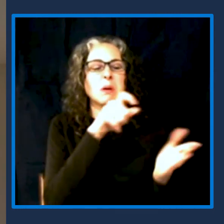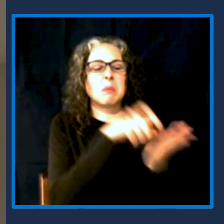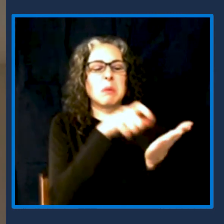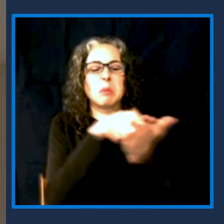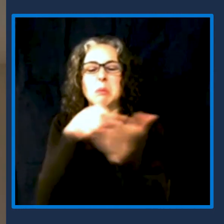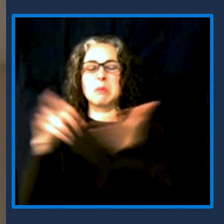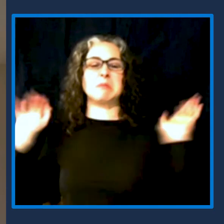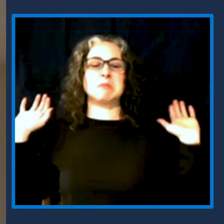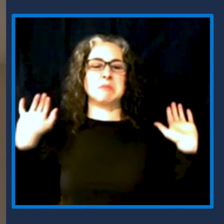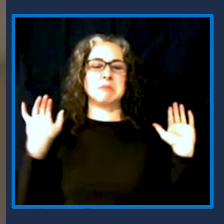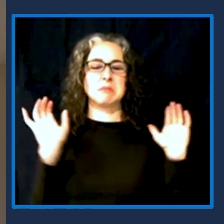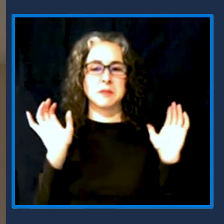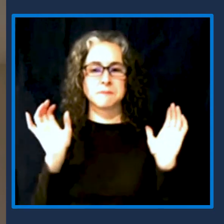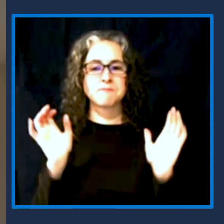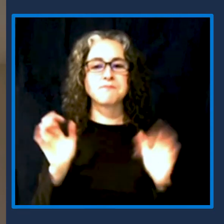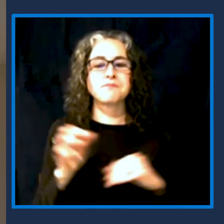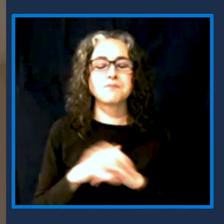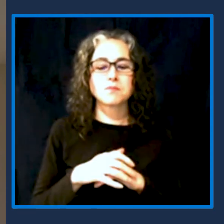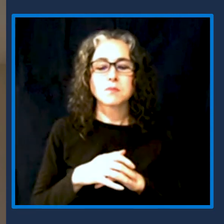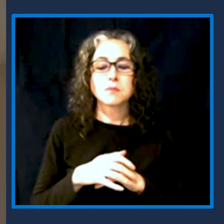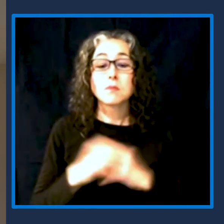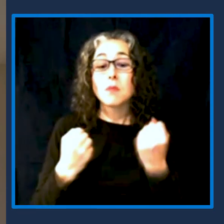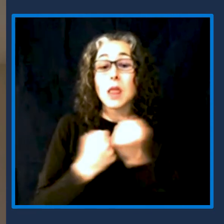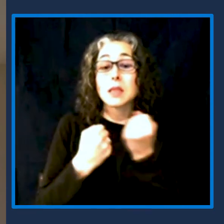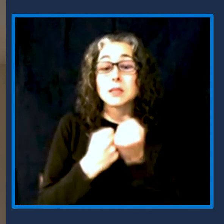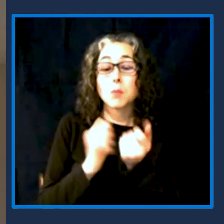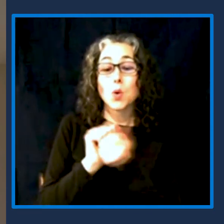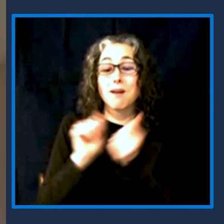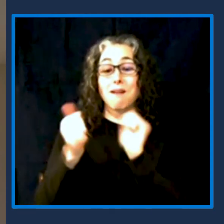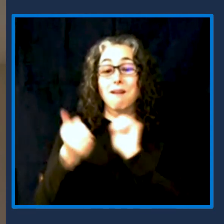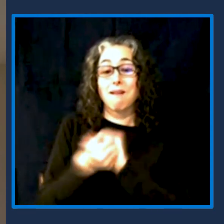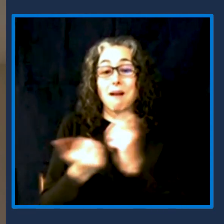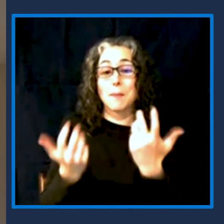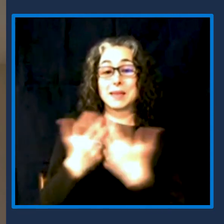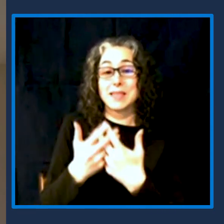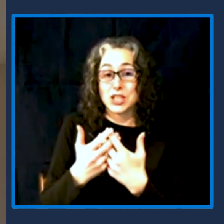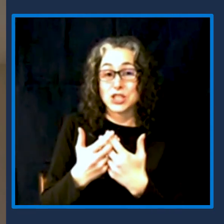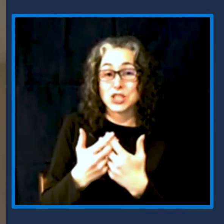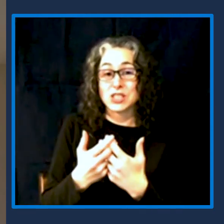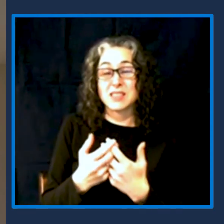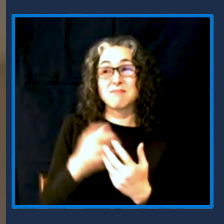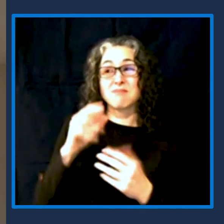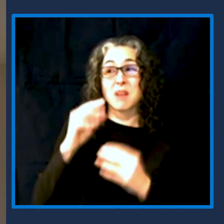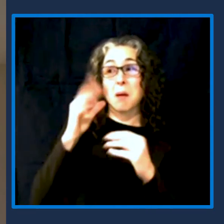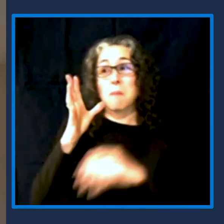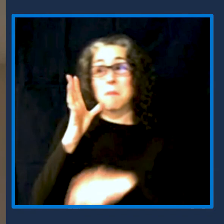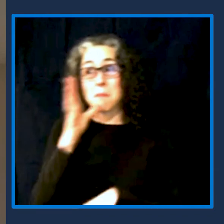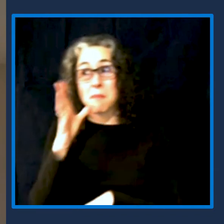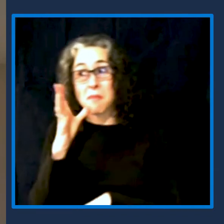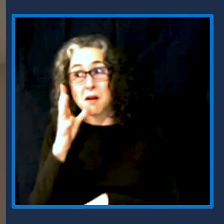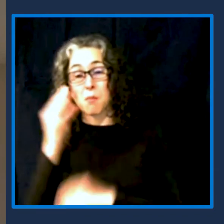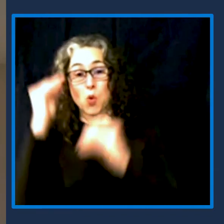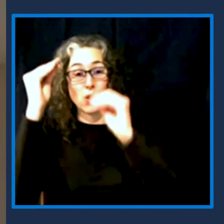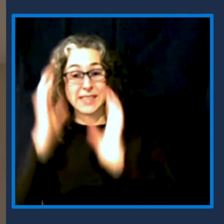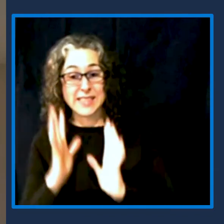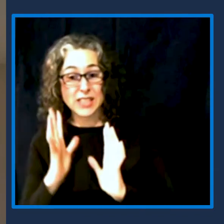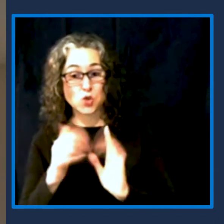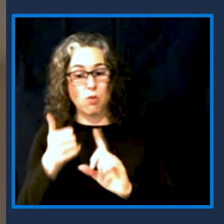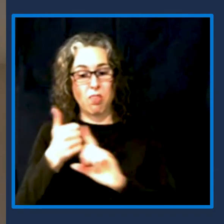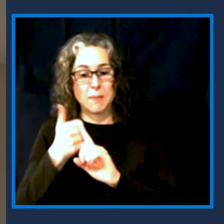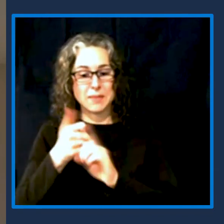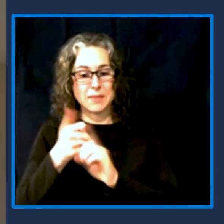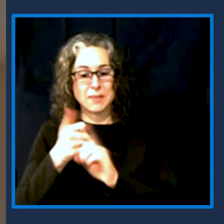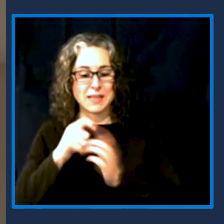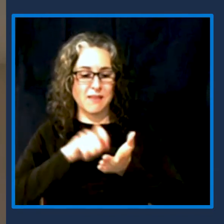and the the support or accommodation would be mom or educator as a scribe which is very stigmatizing